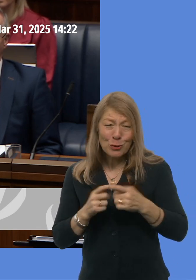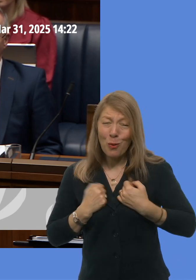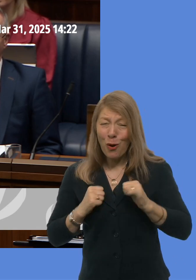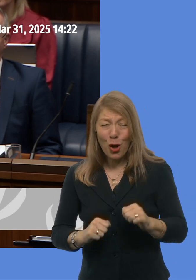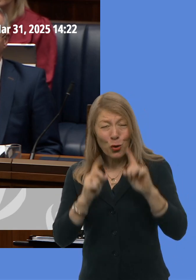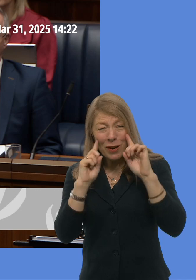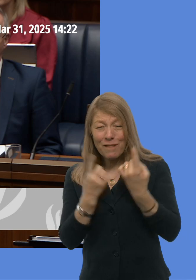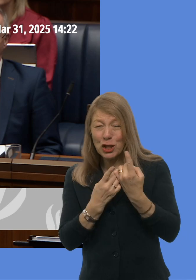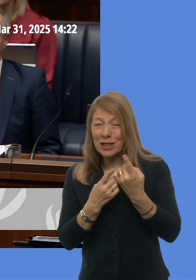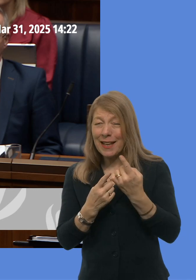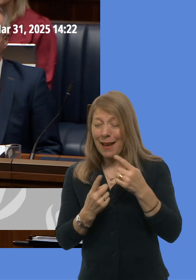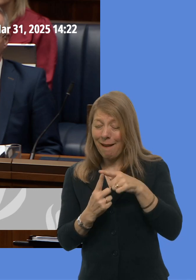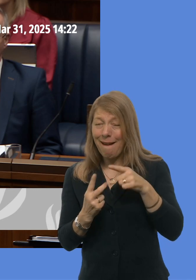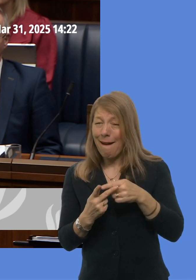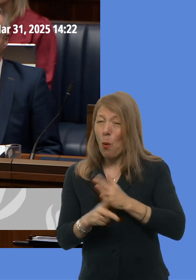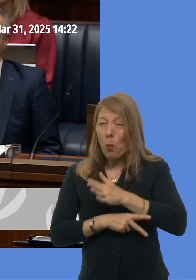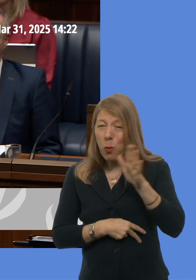out there, championing Northern Ireland and everything that we have to offer.